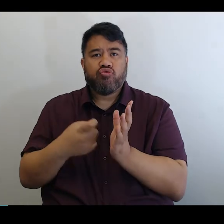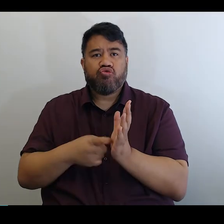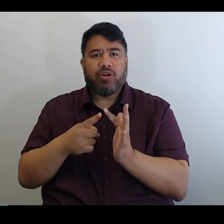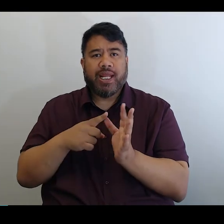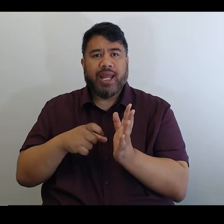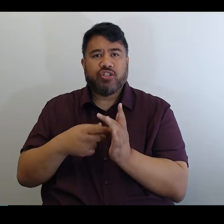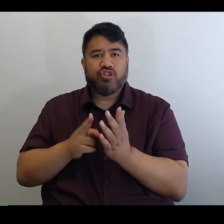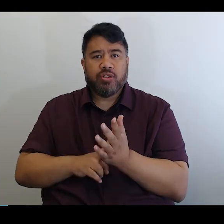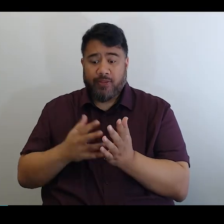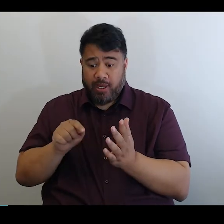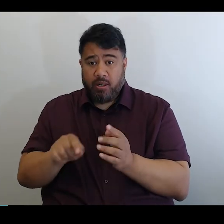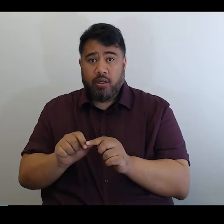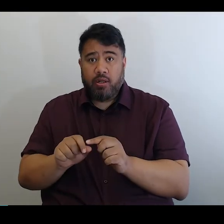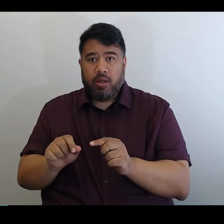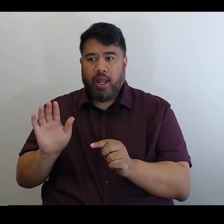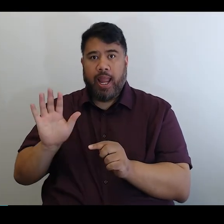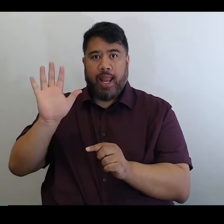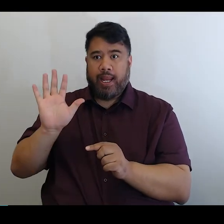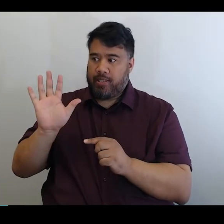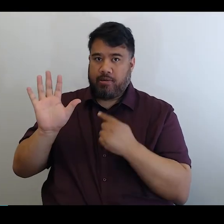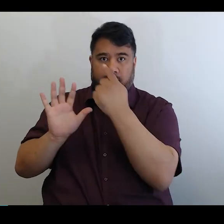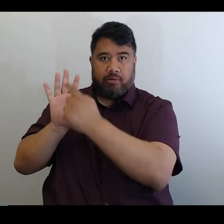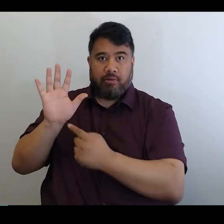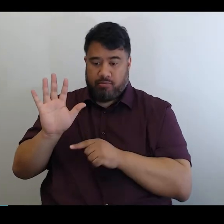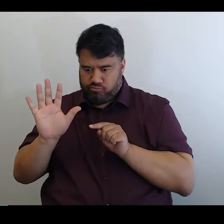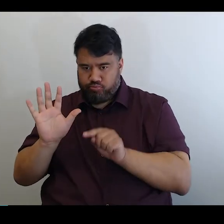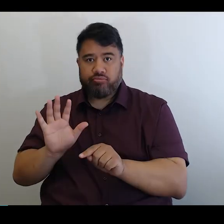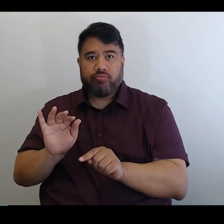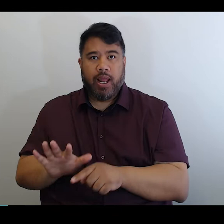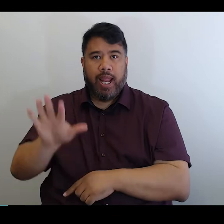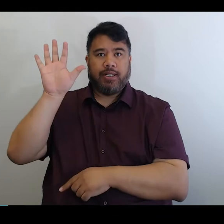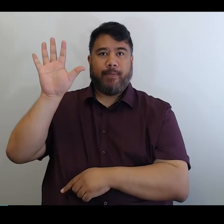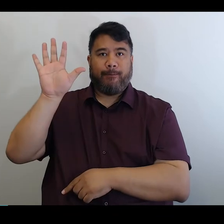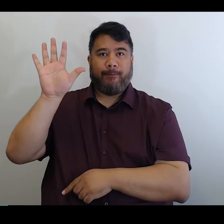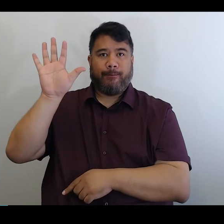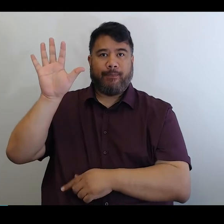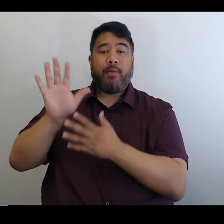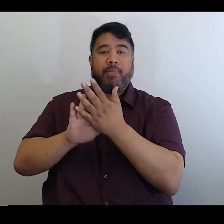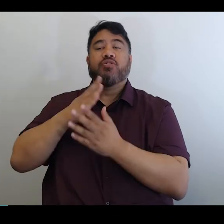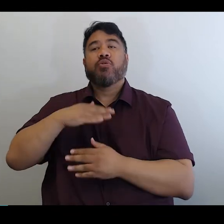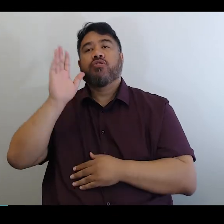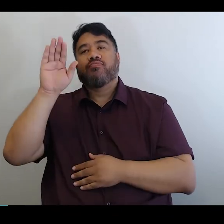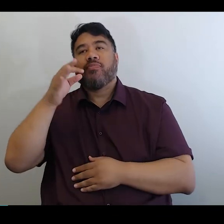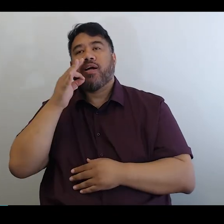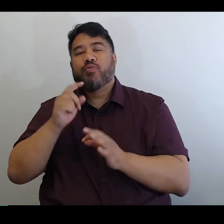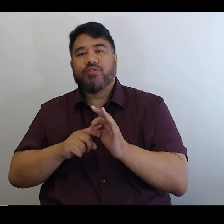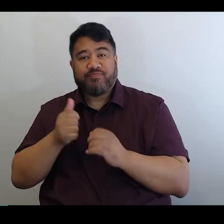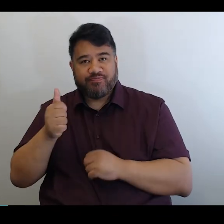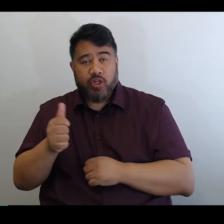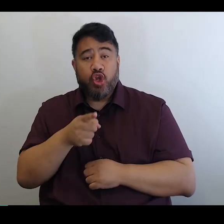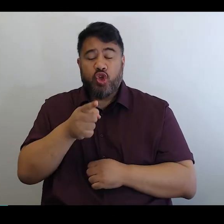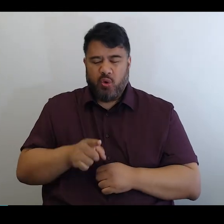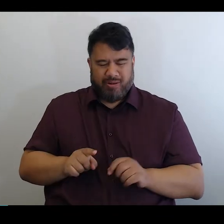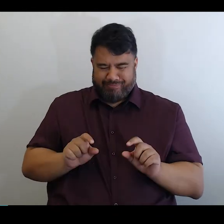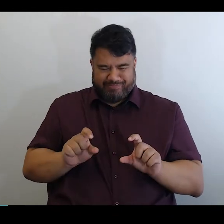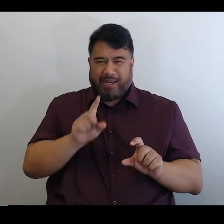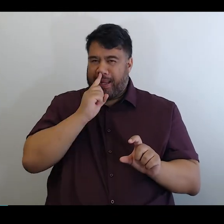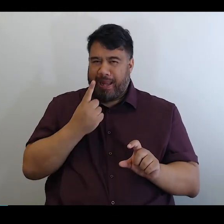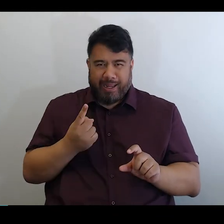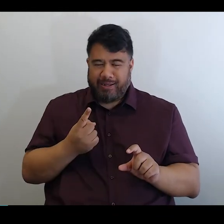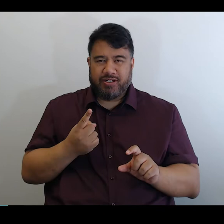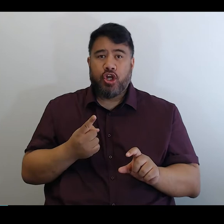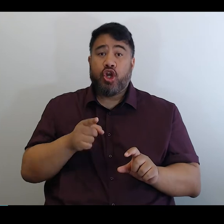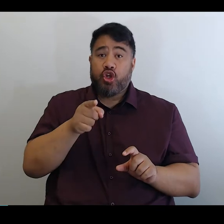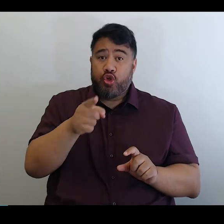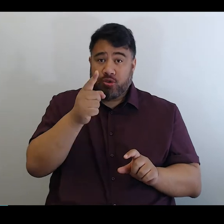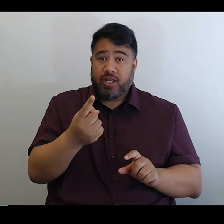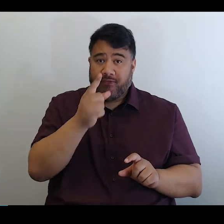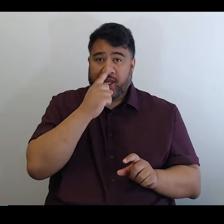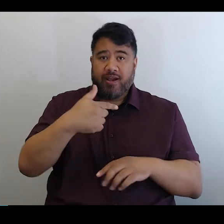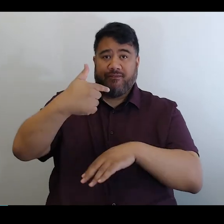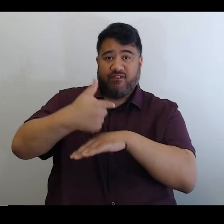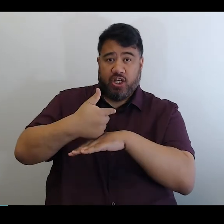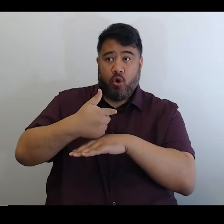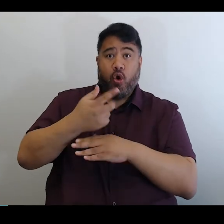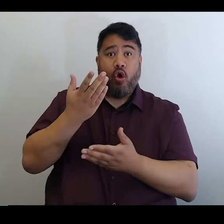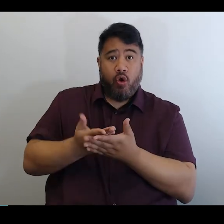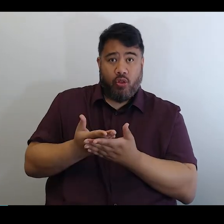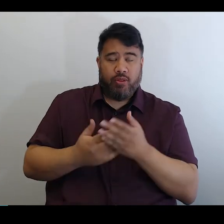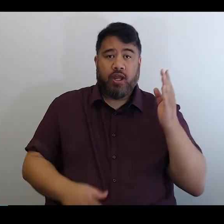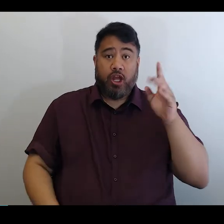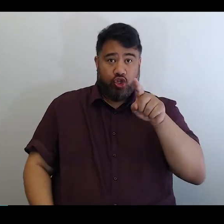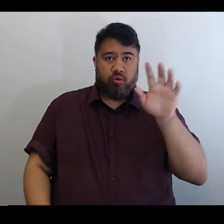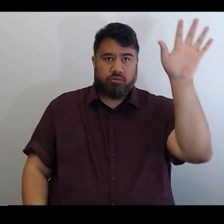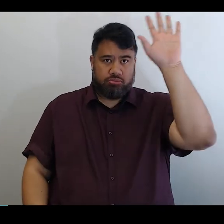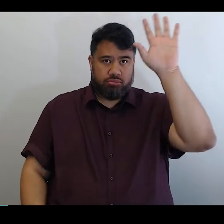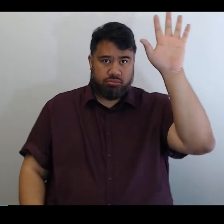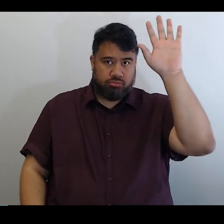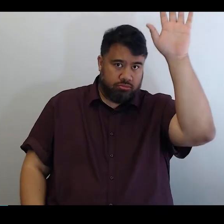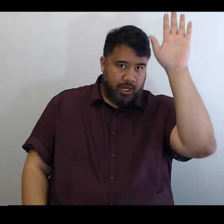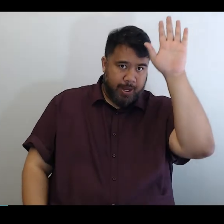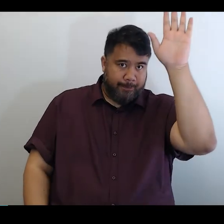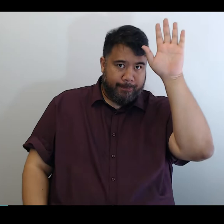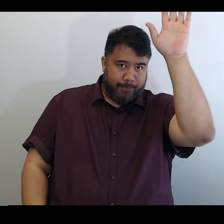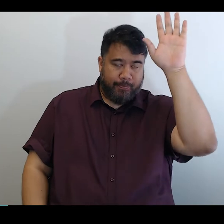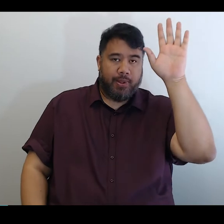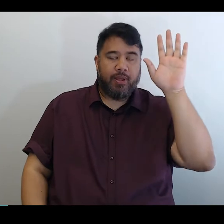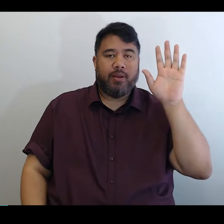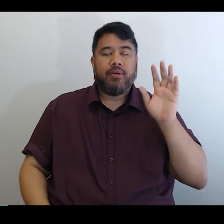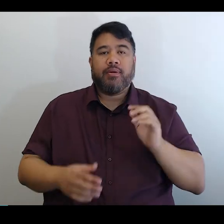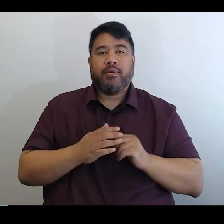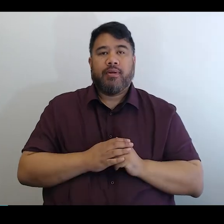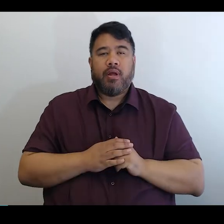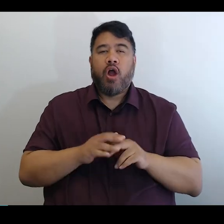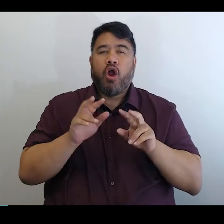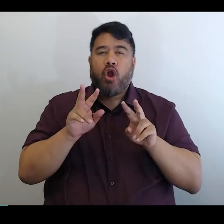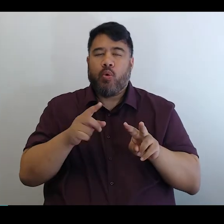I know that some people are not able to use that. So if you'd like to ask a question verbally you are able to raise your hand physically, through that might take a bit longer for me to scroll through and see all the people, and of course the other way is that